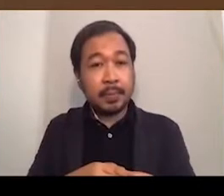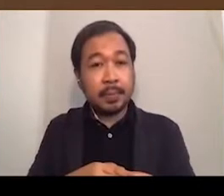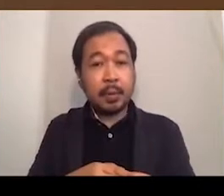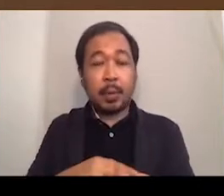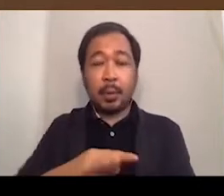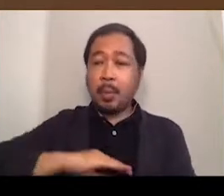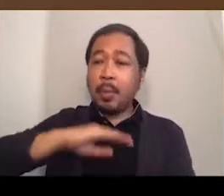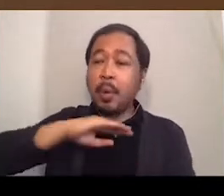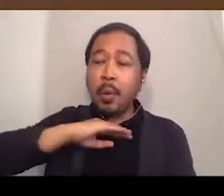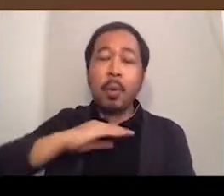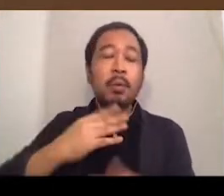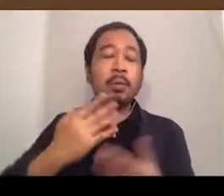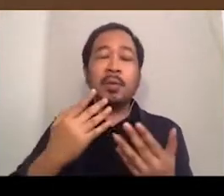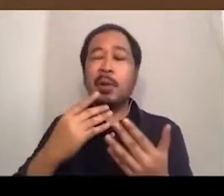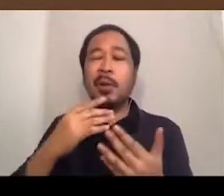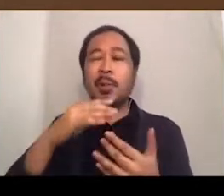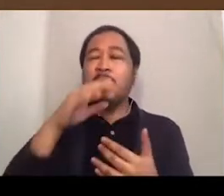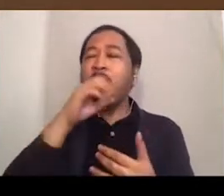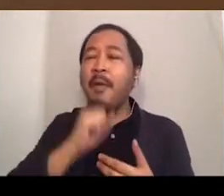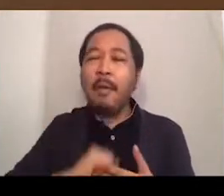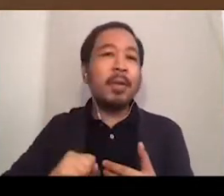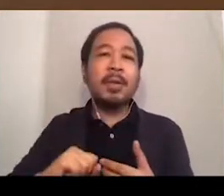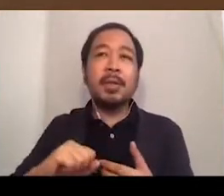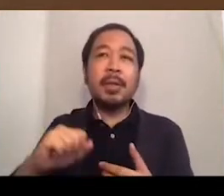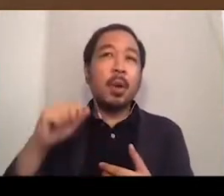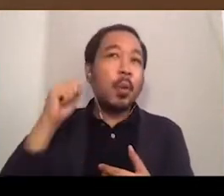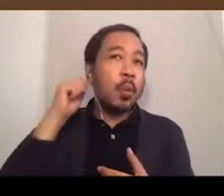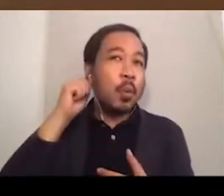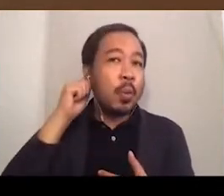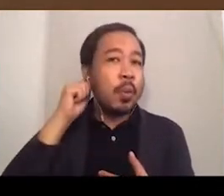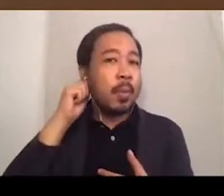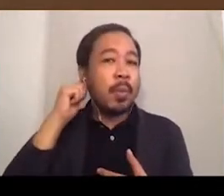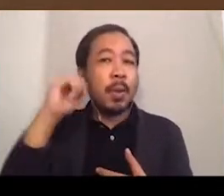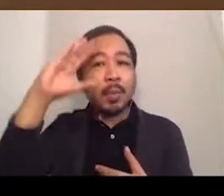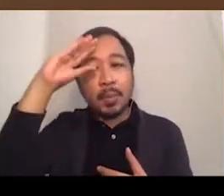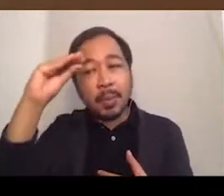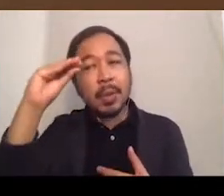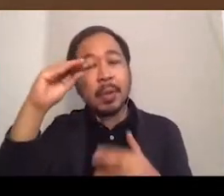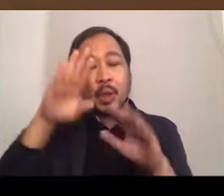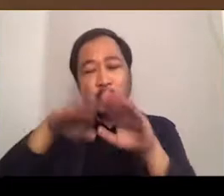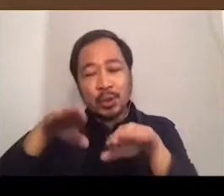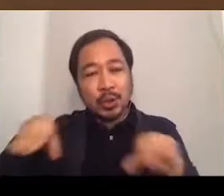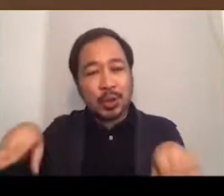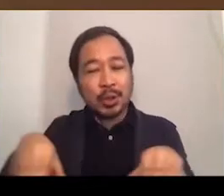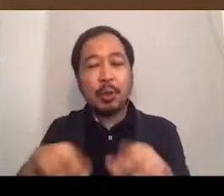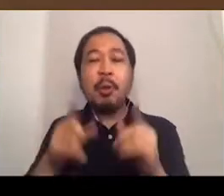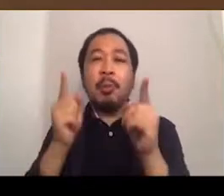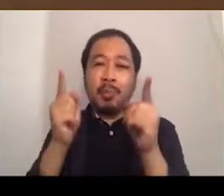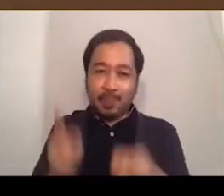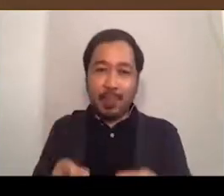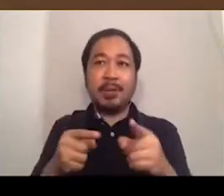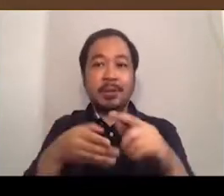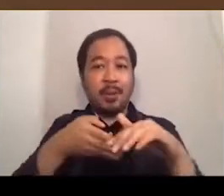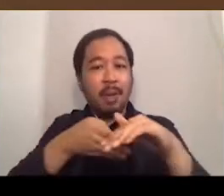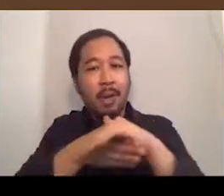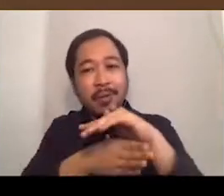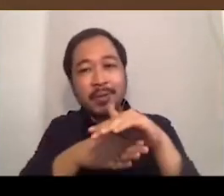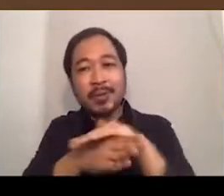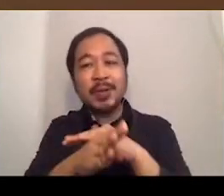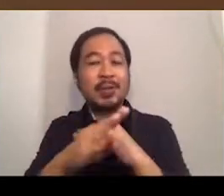have access to treatments and the other services against the virus.